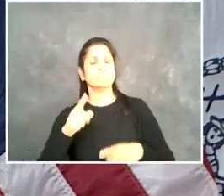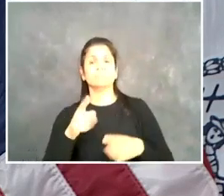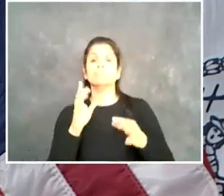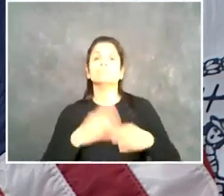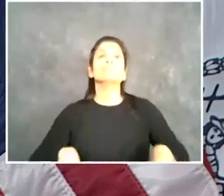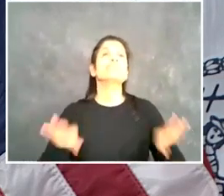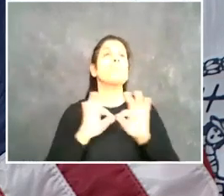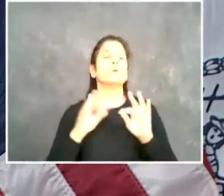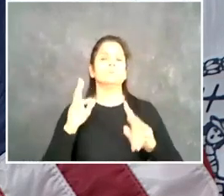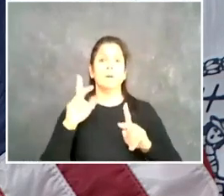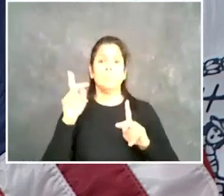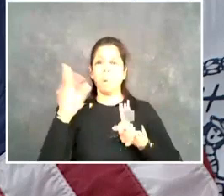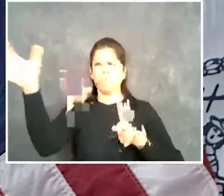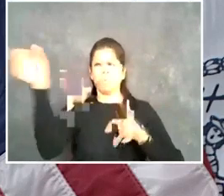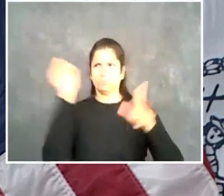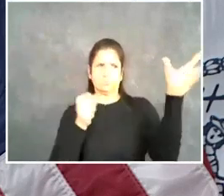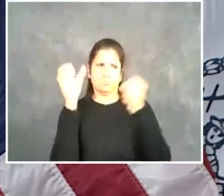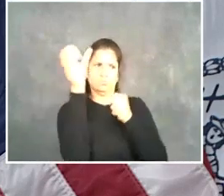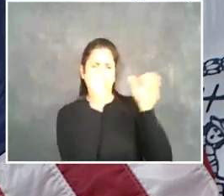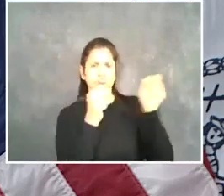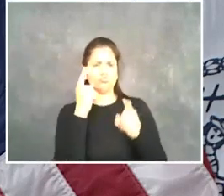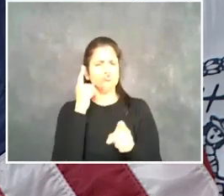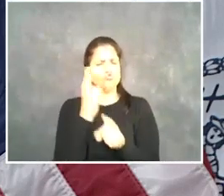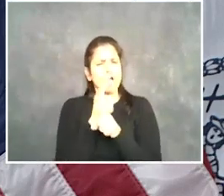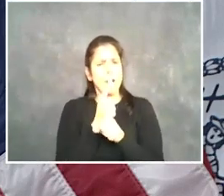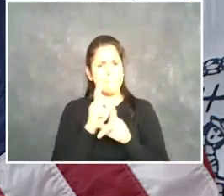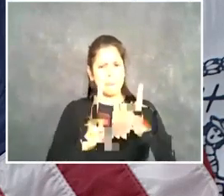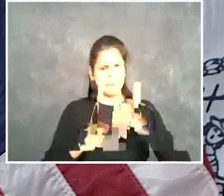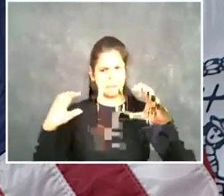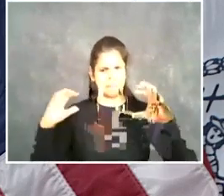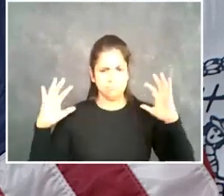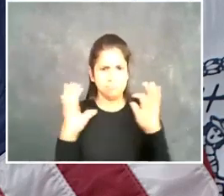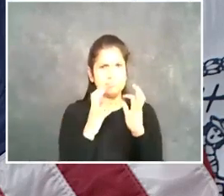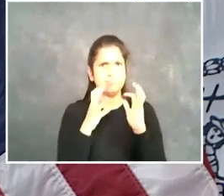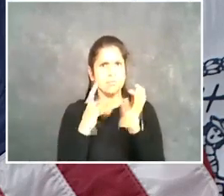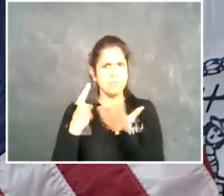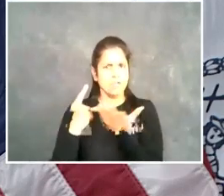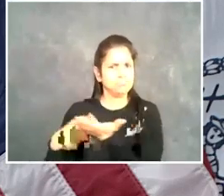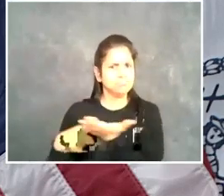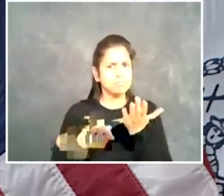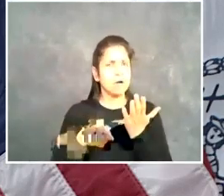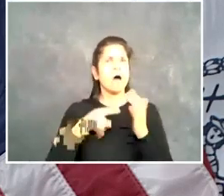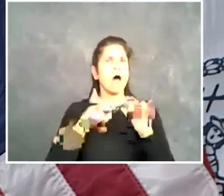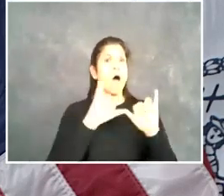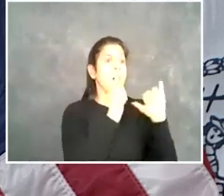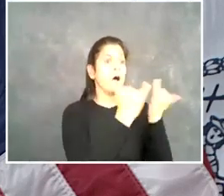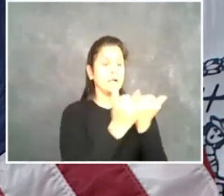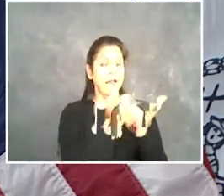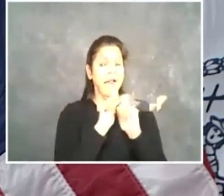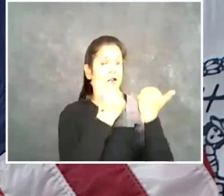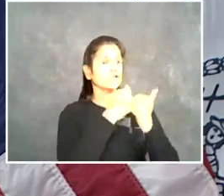ON THE WORK OF THE TASK FORCE.